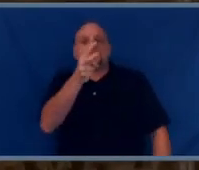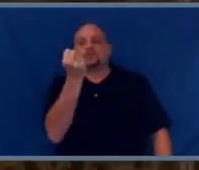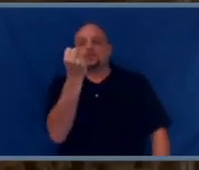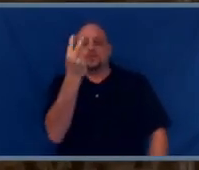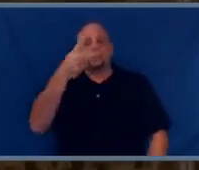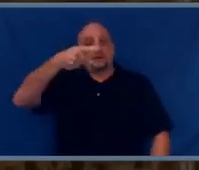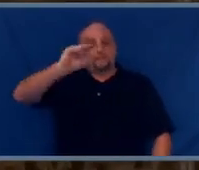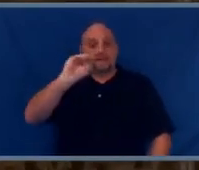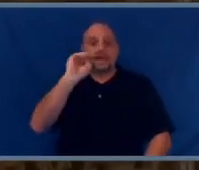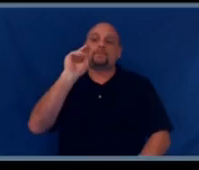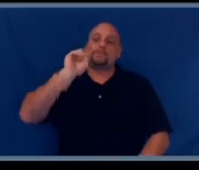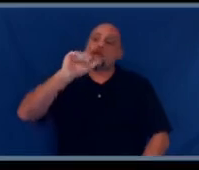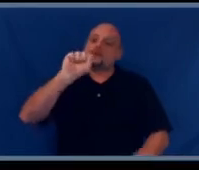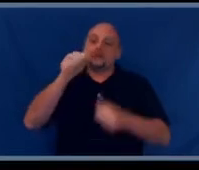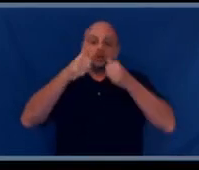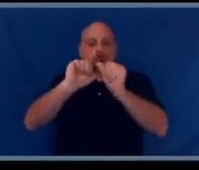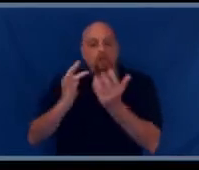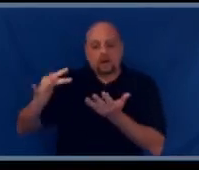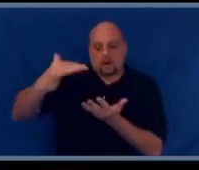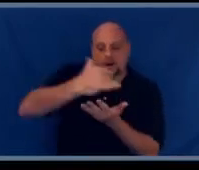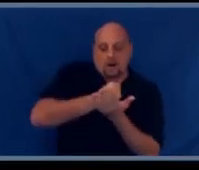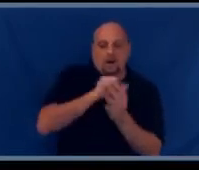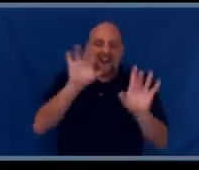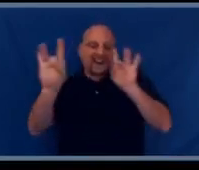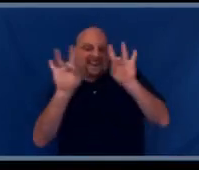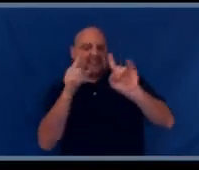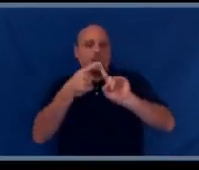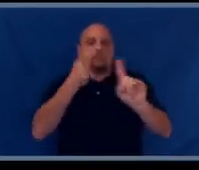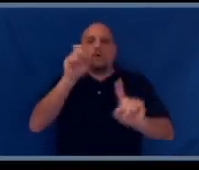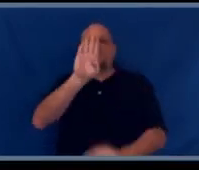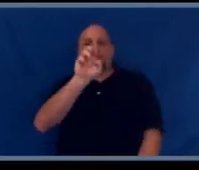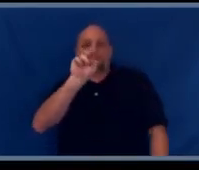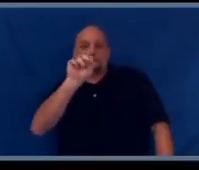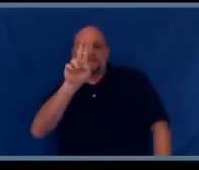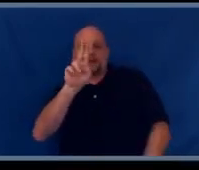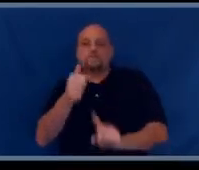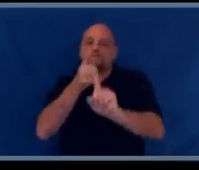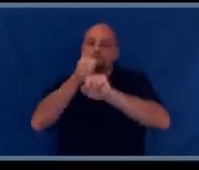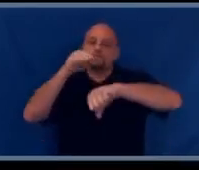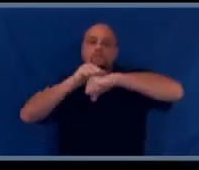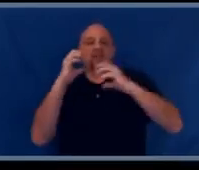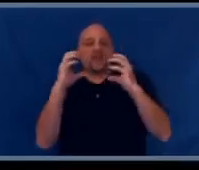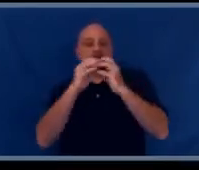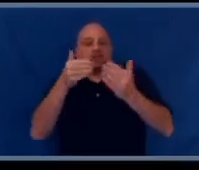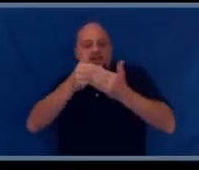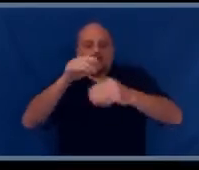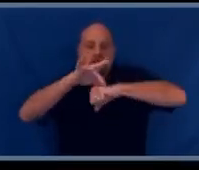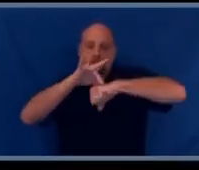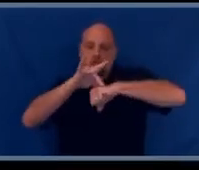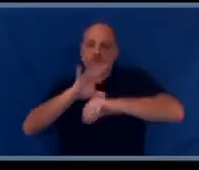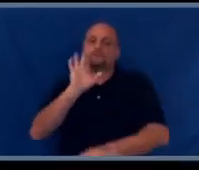6:12:00p.m. EASTERN TIME NASA ATTEMPTED TO COLLECT A SAMPLE FROM A NEAR EARTH ASTEROID BENNU.